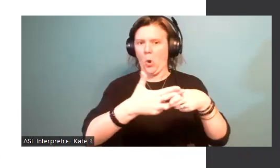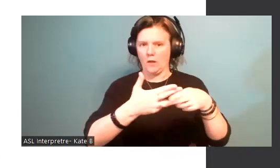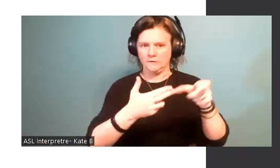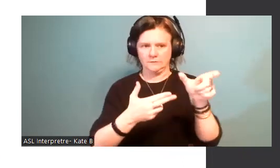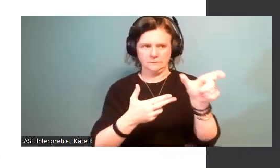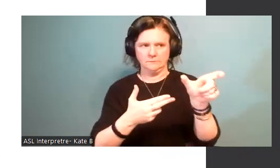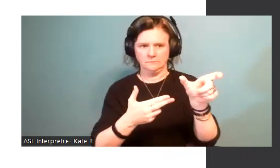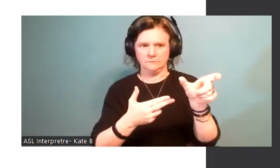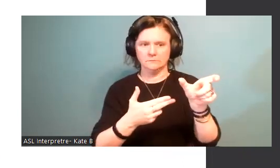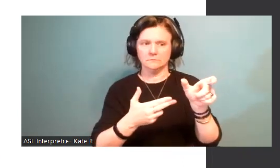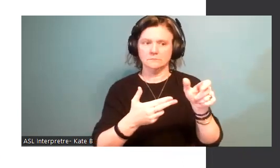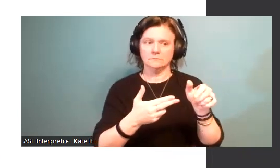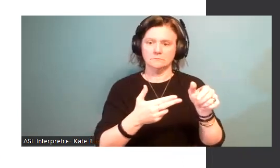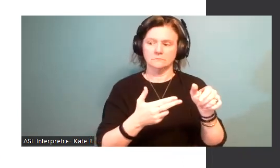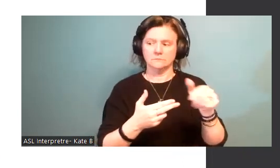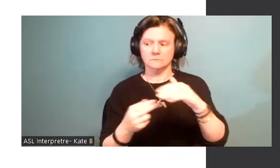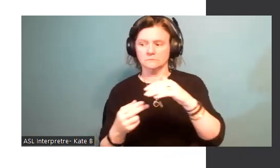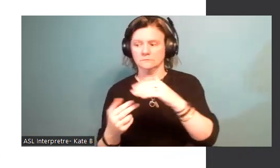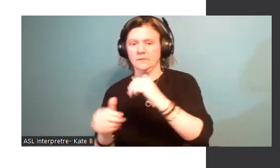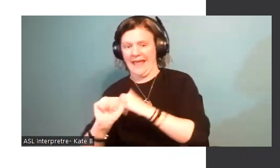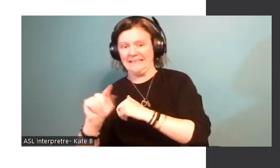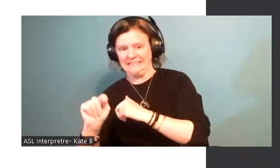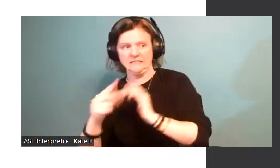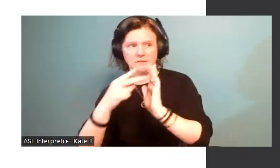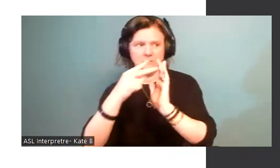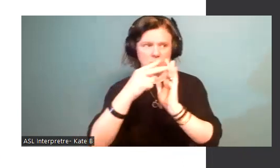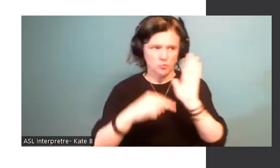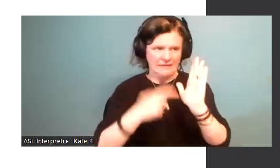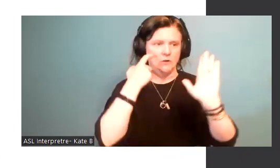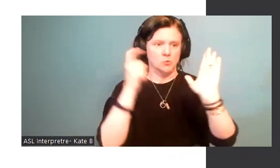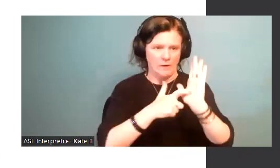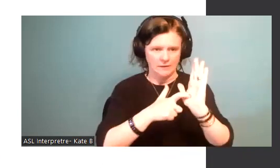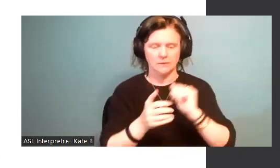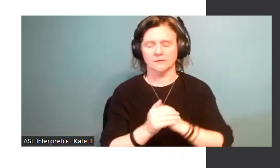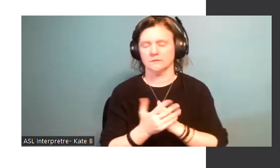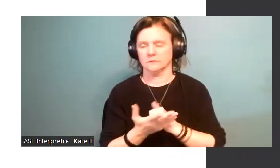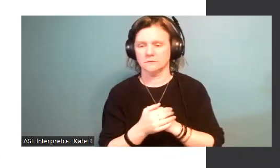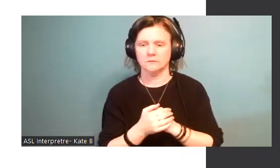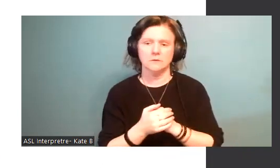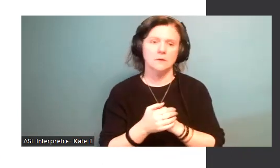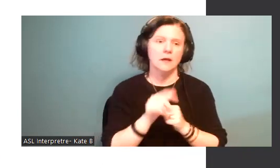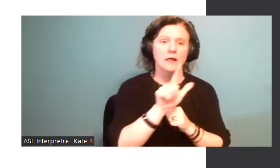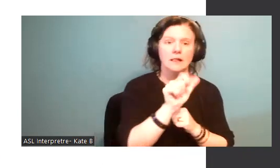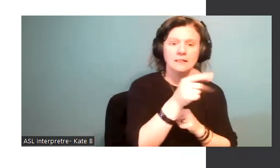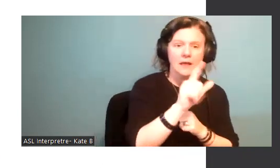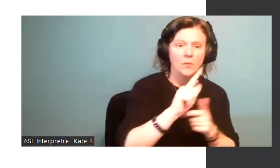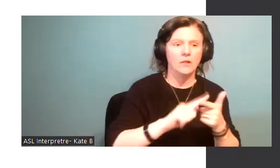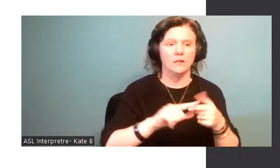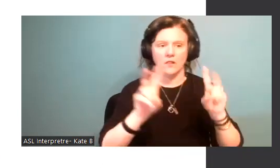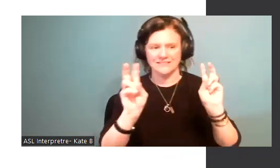Accessible name is the term used in our field to explain what is an element being called that is